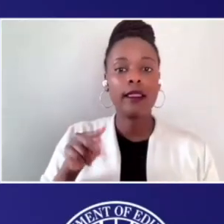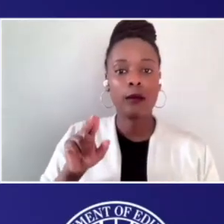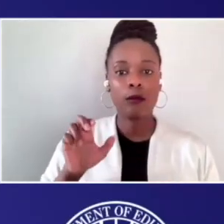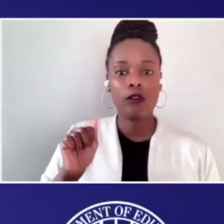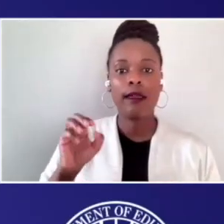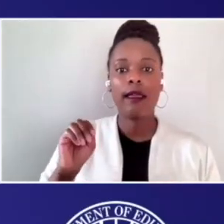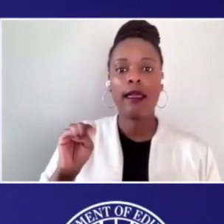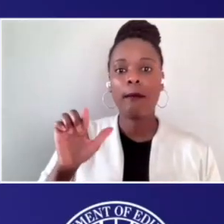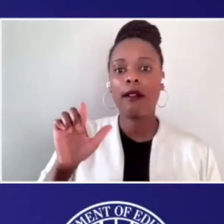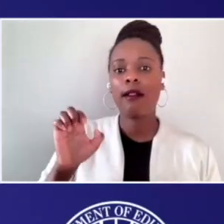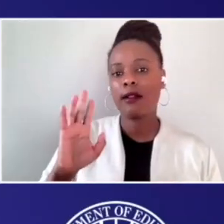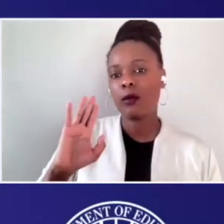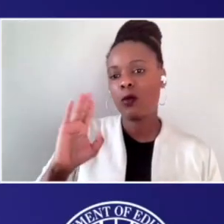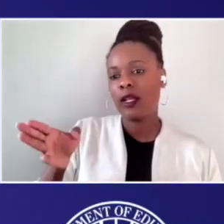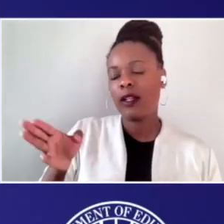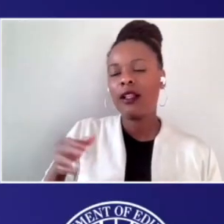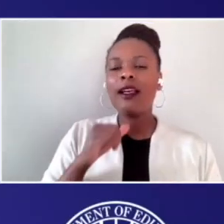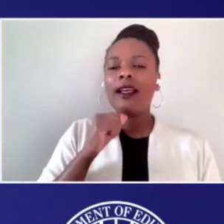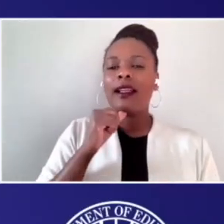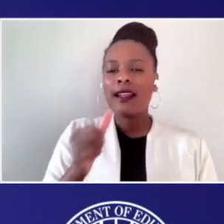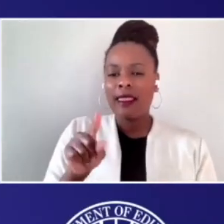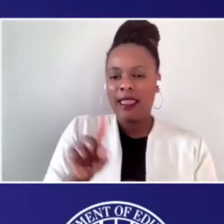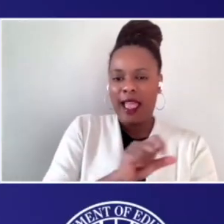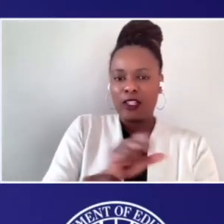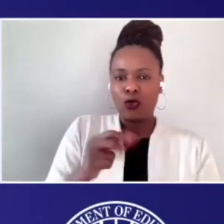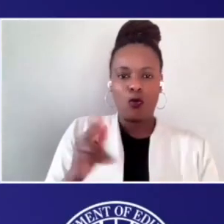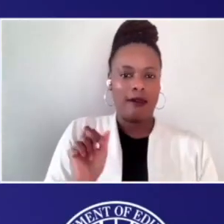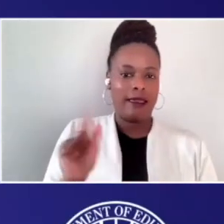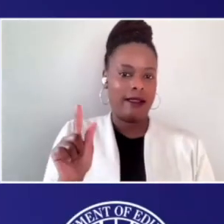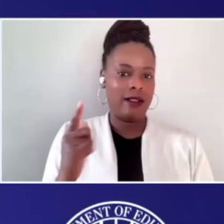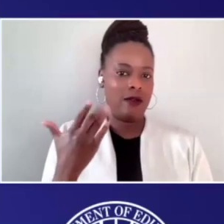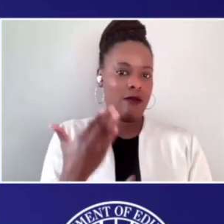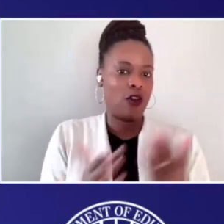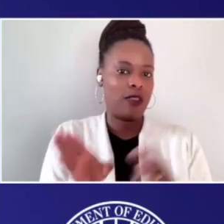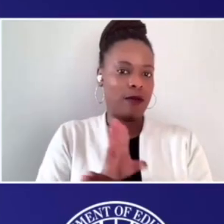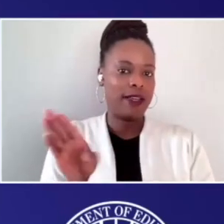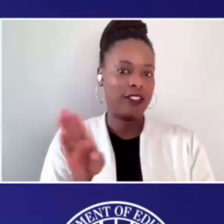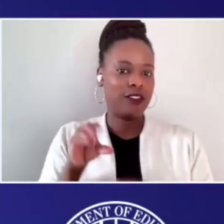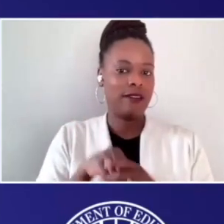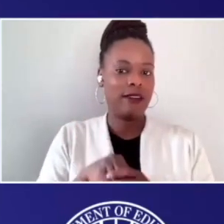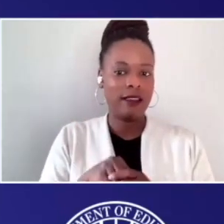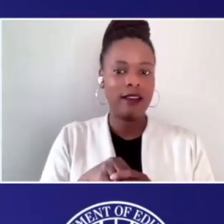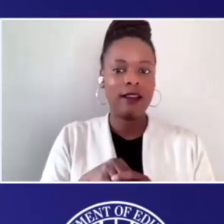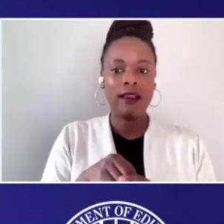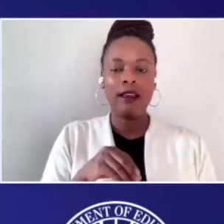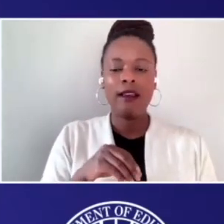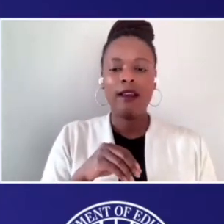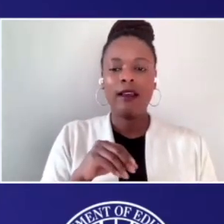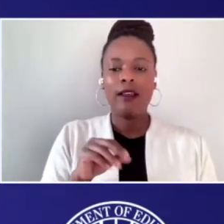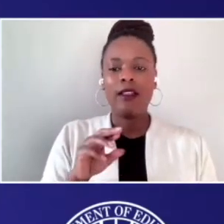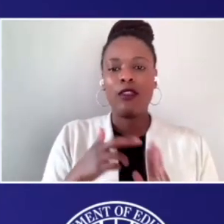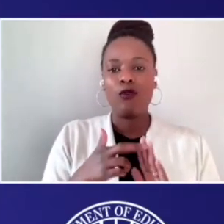actual HEAL part or the health professions and the regulations because they're separate regulations. But we will speak to it in the preamble so